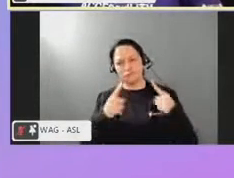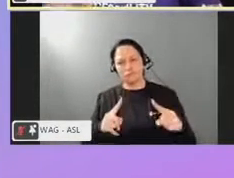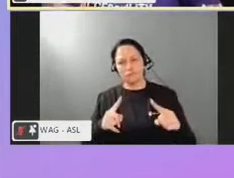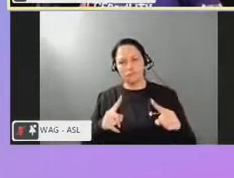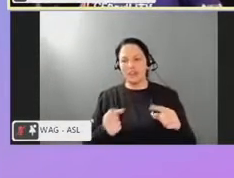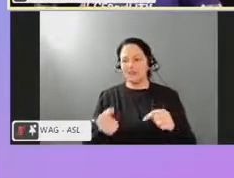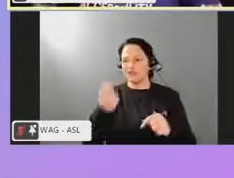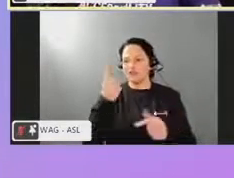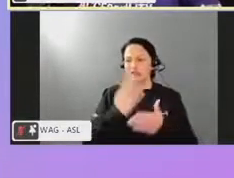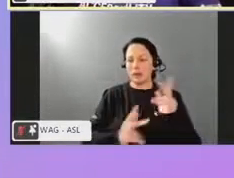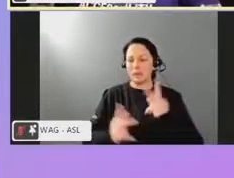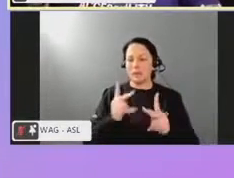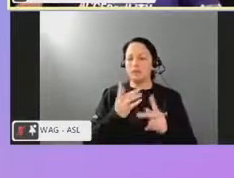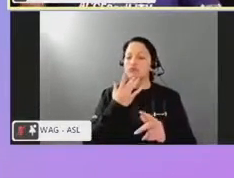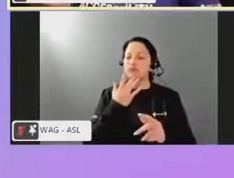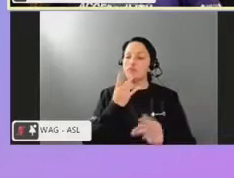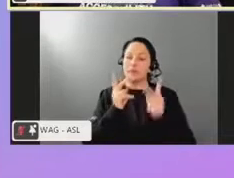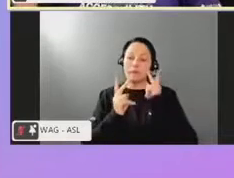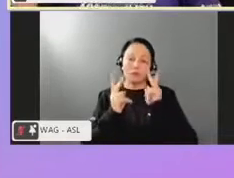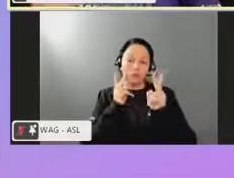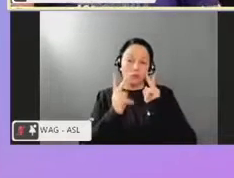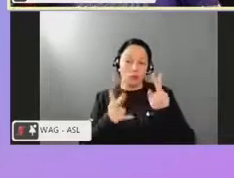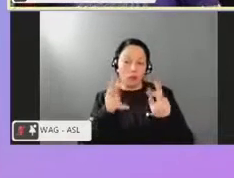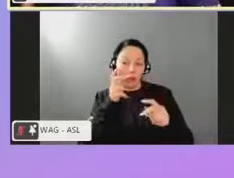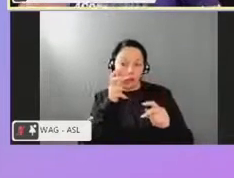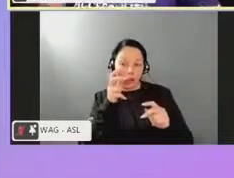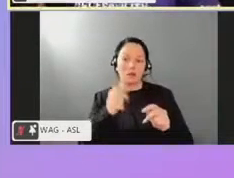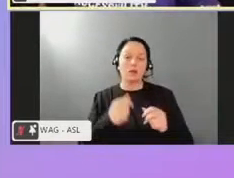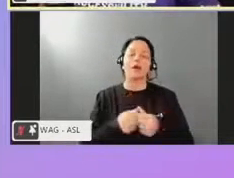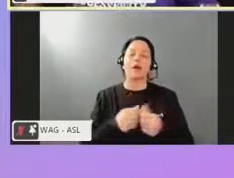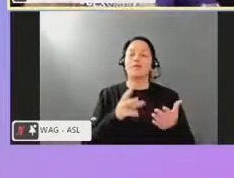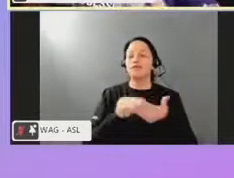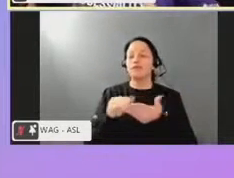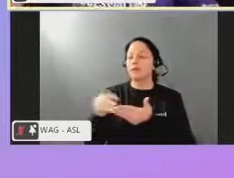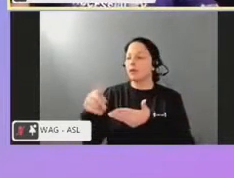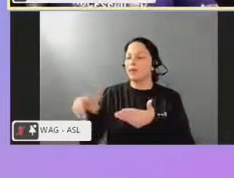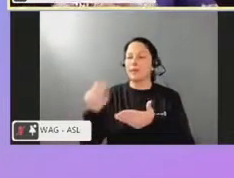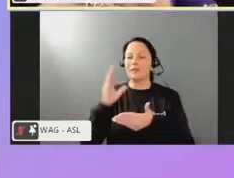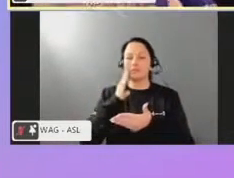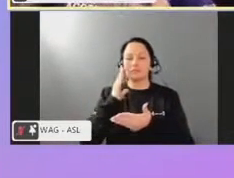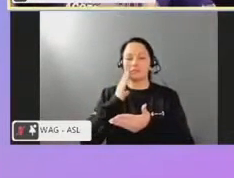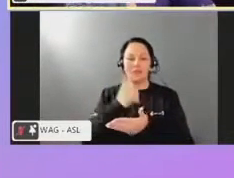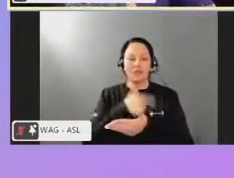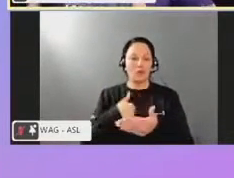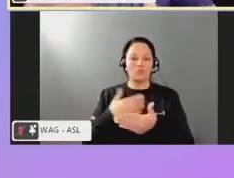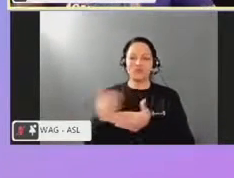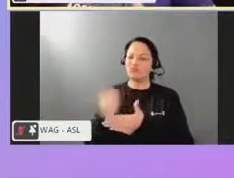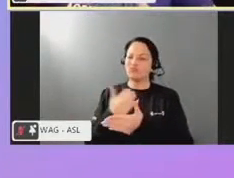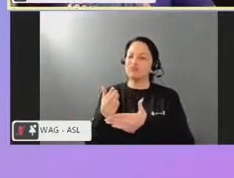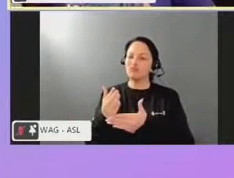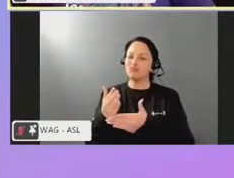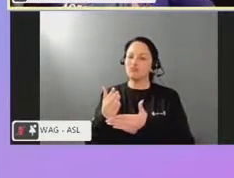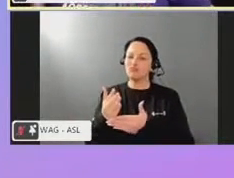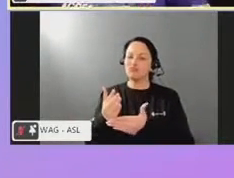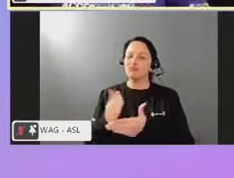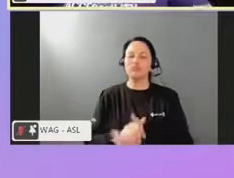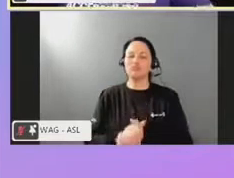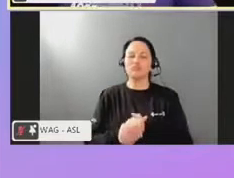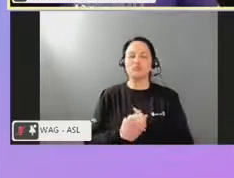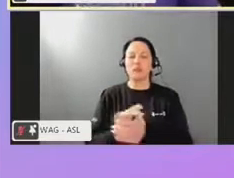They recognize that their styles don't work. They recognize that some prefer a more visual or auditory kinesthetic way of learning.